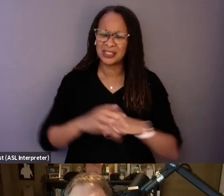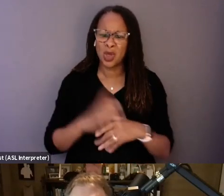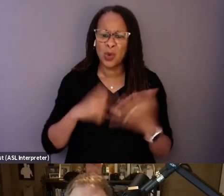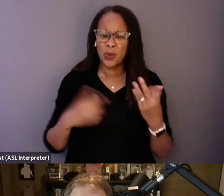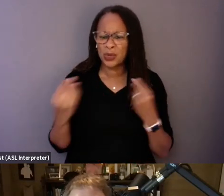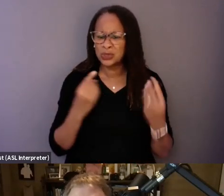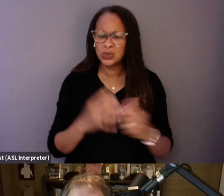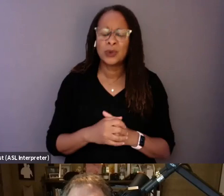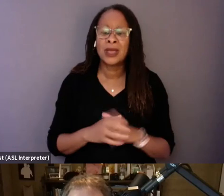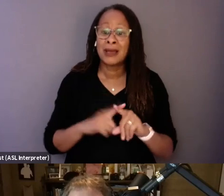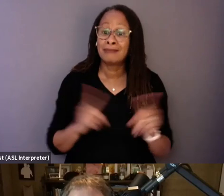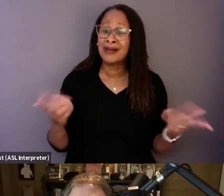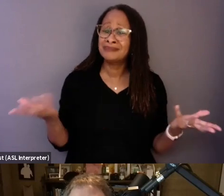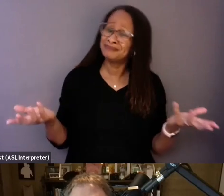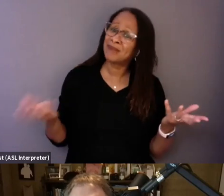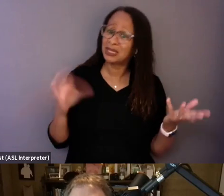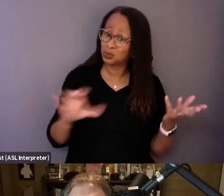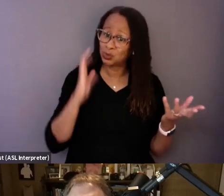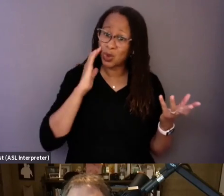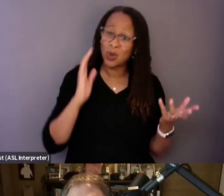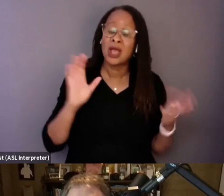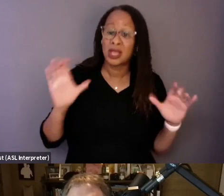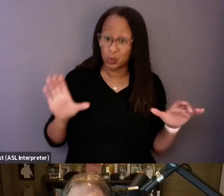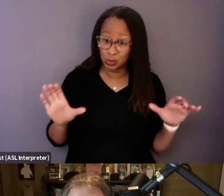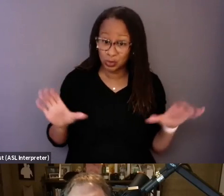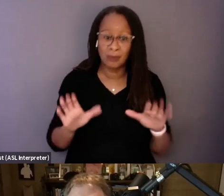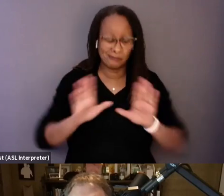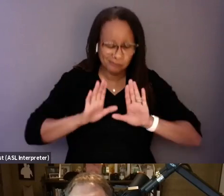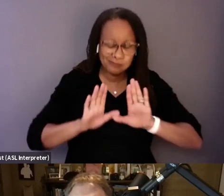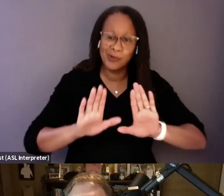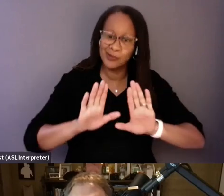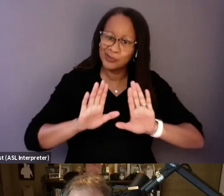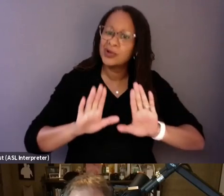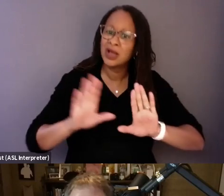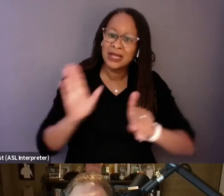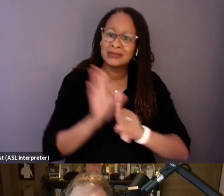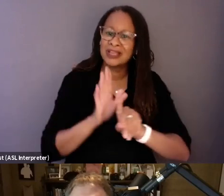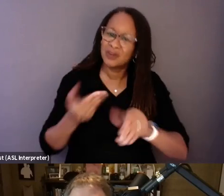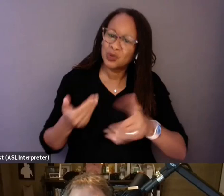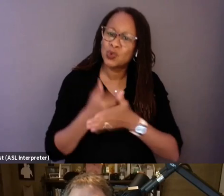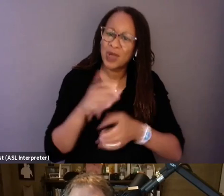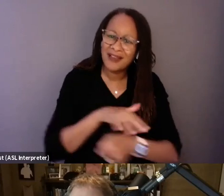But I do know this, he would be pushing himself into new areas because that's the...